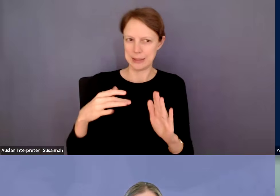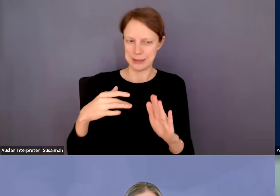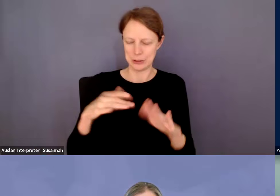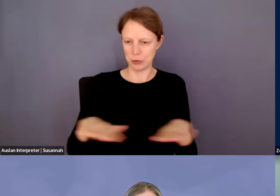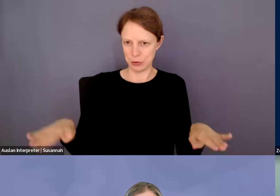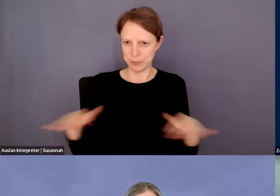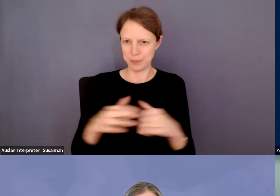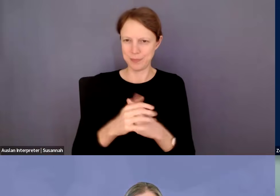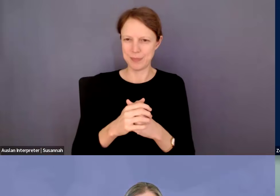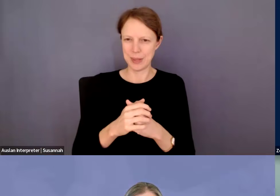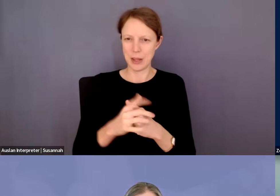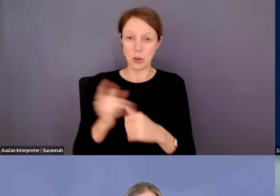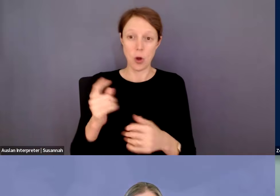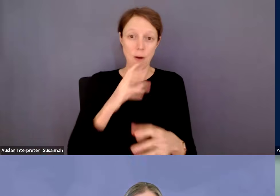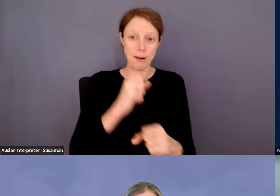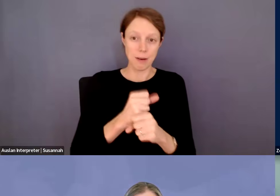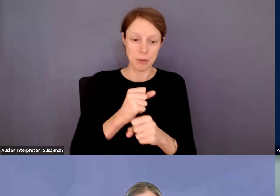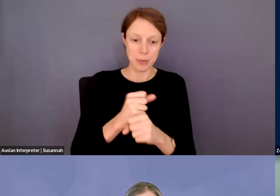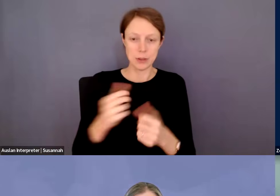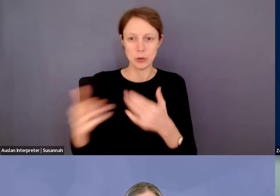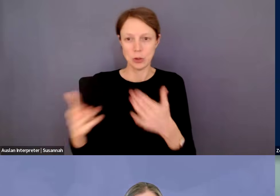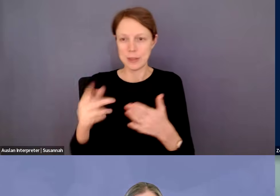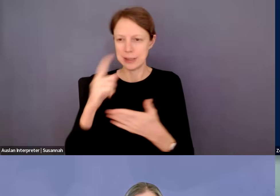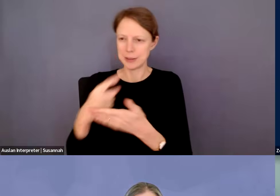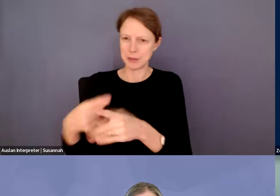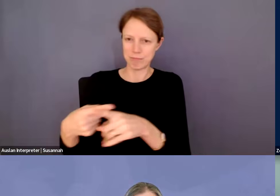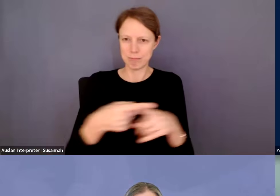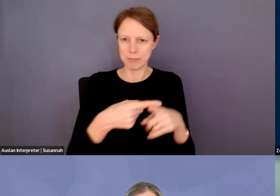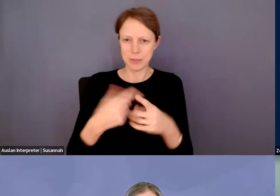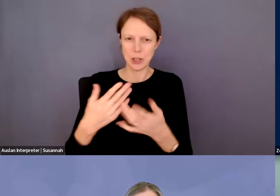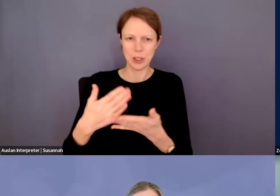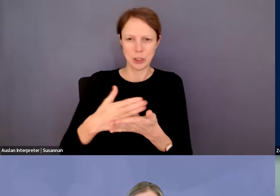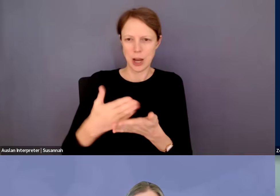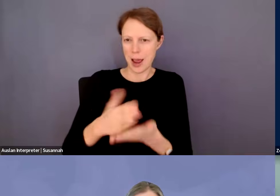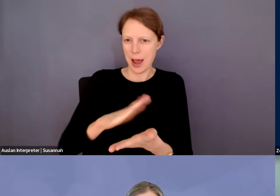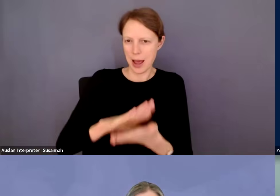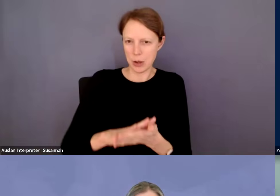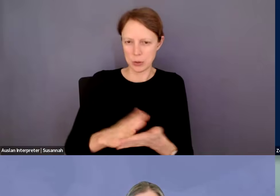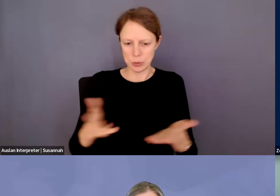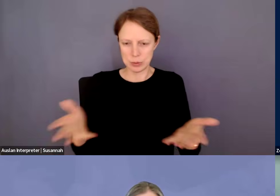how children and families access the supports that they need, where they live, learn and play.